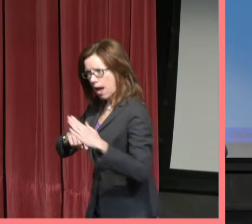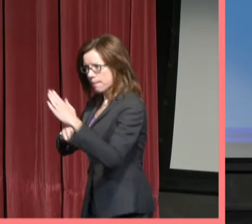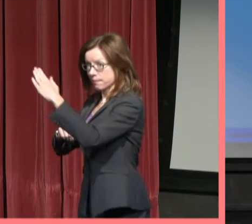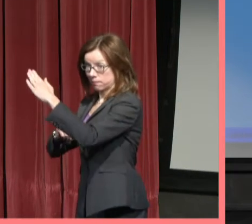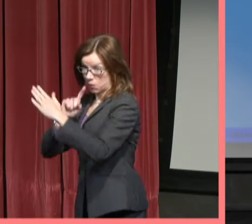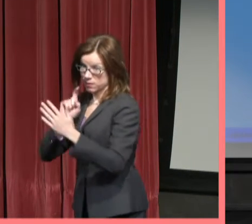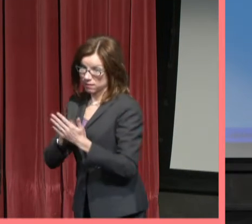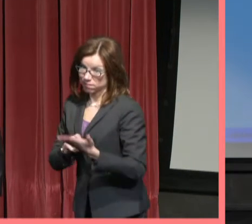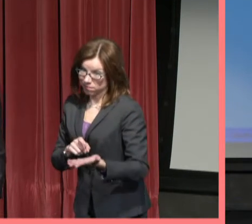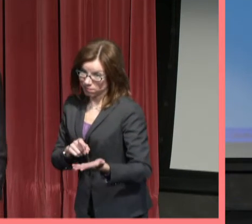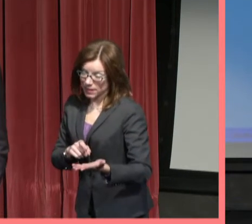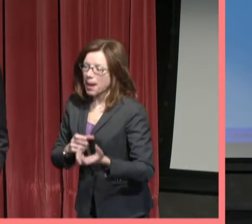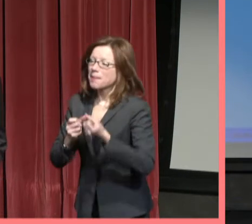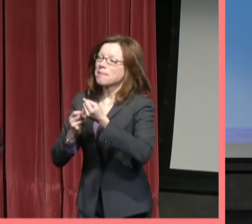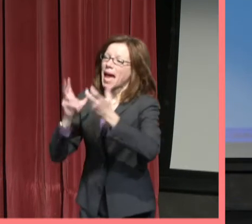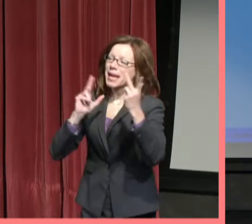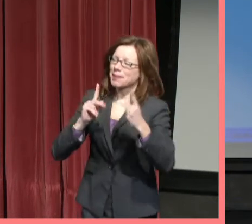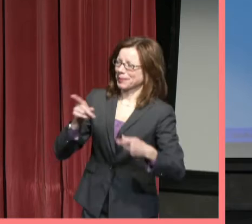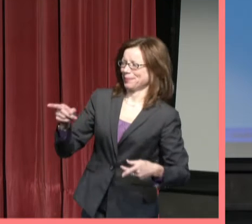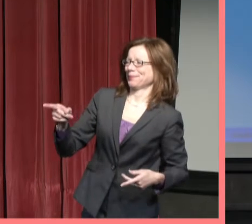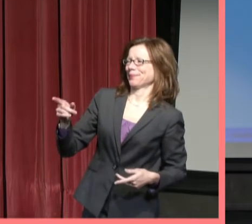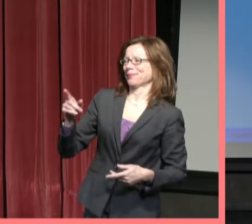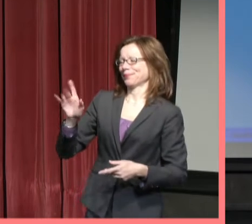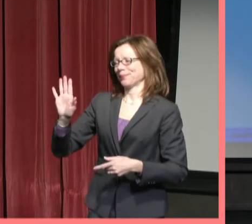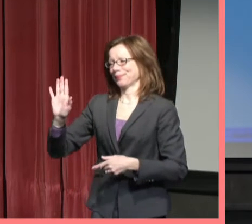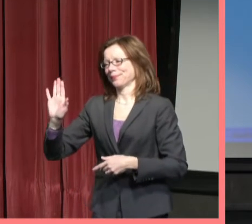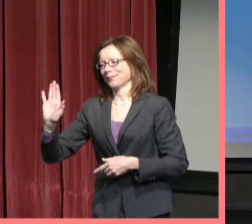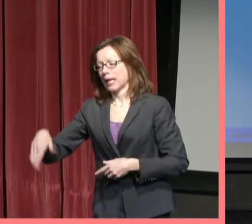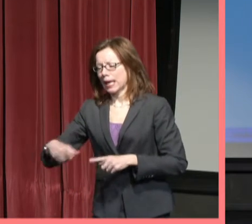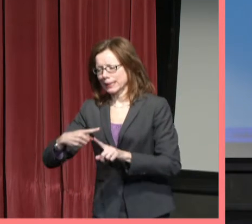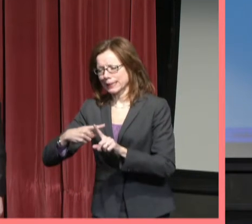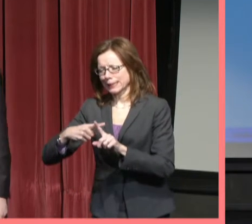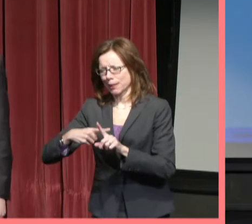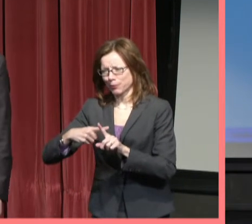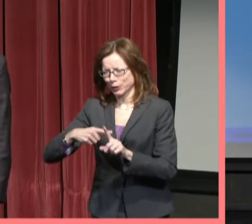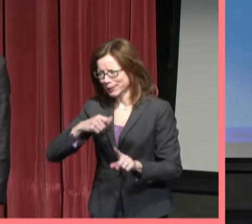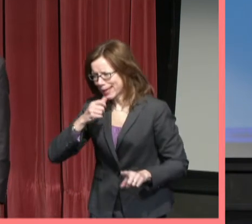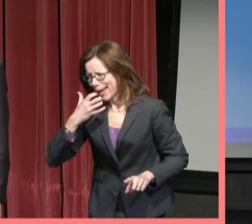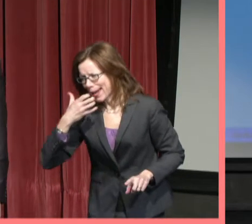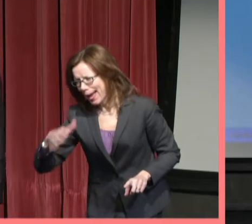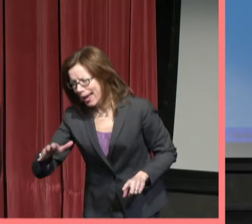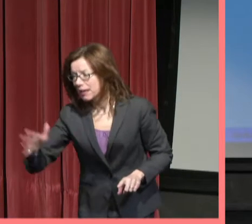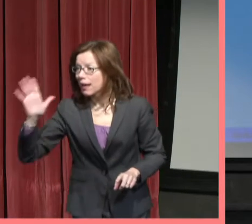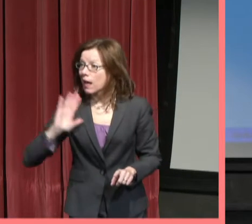Another thing that you hear from skeptics is that the temperature is not as hot as it was in 1998,